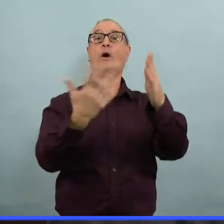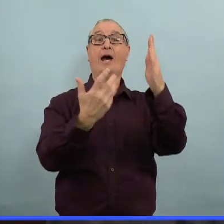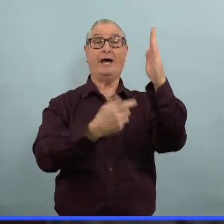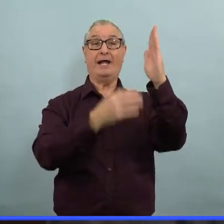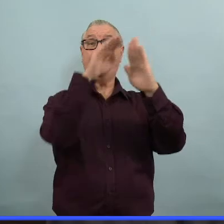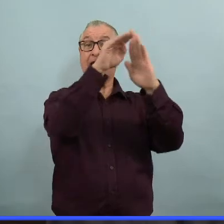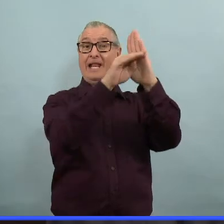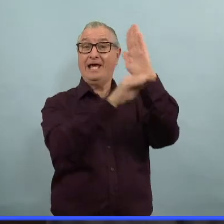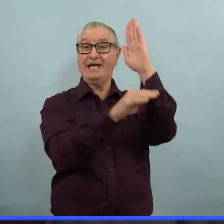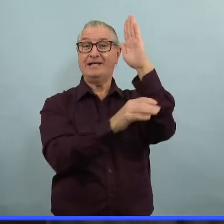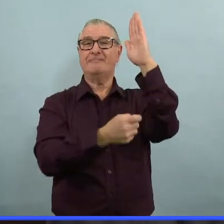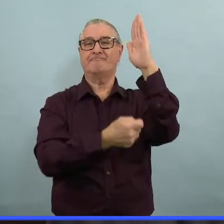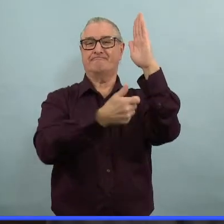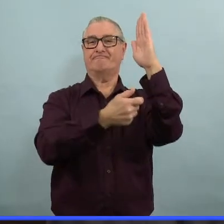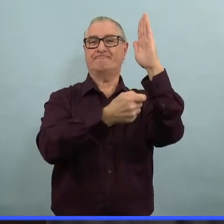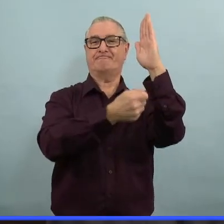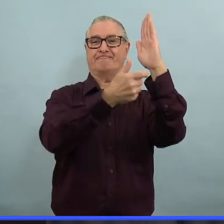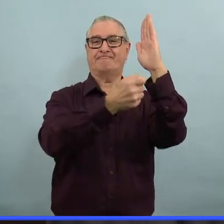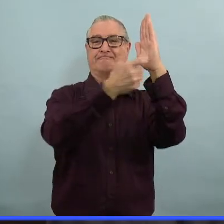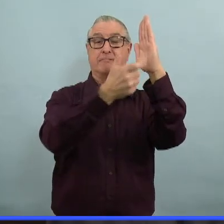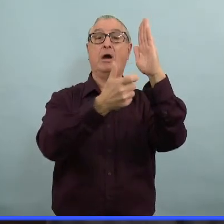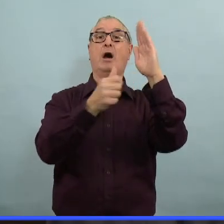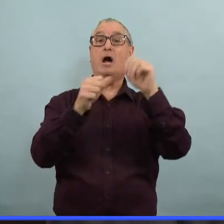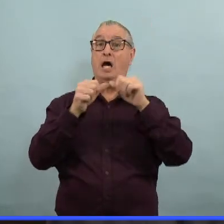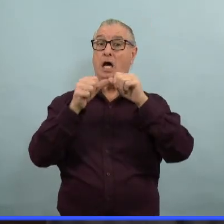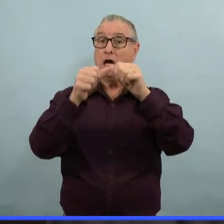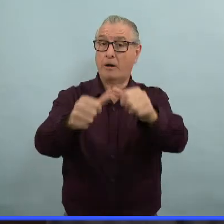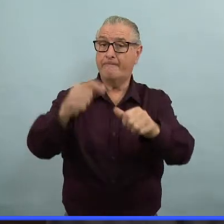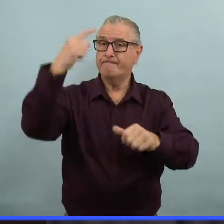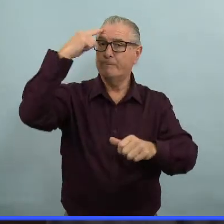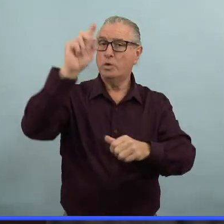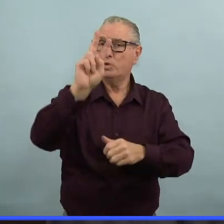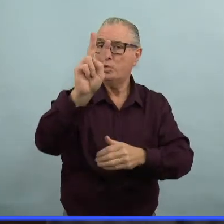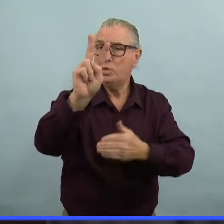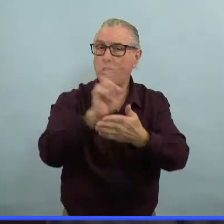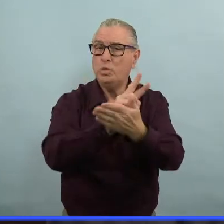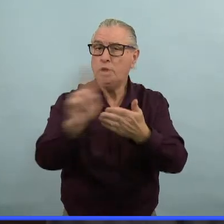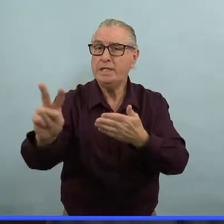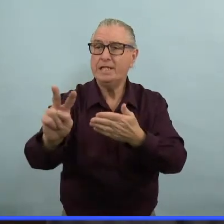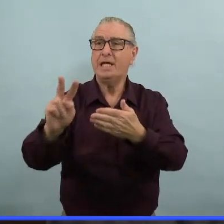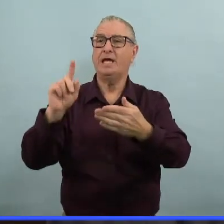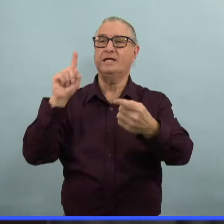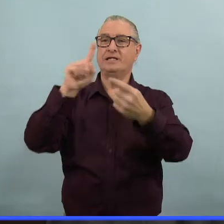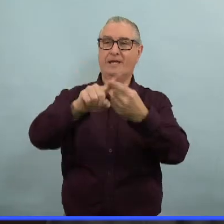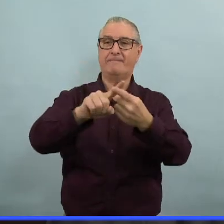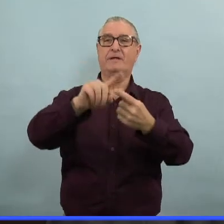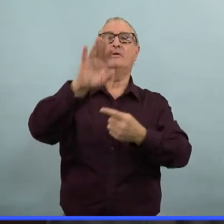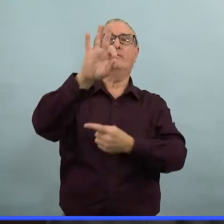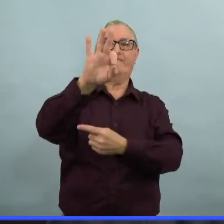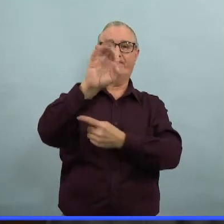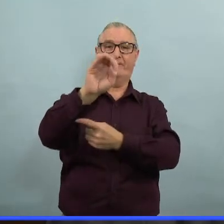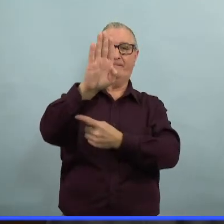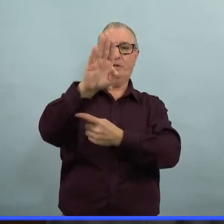effect for the period of two weeks until february 22nd and new measures will take effect that will